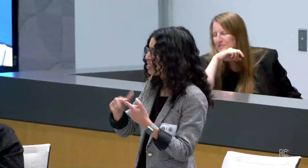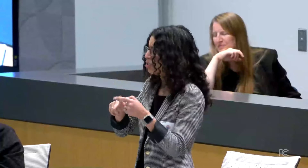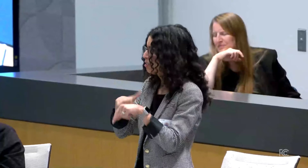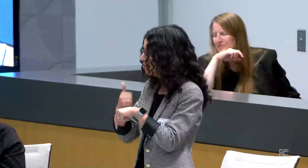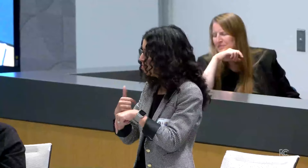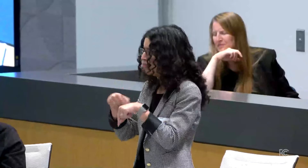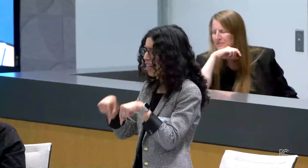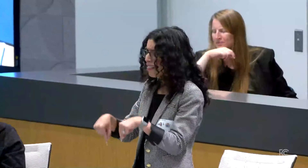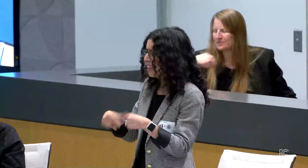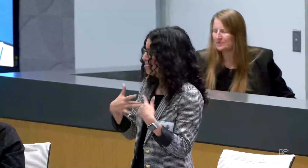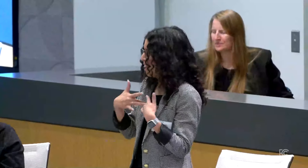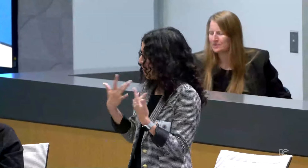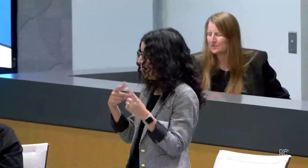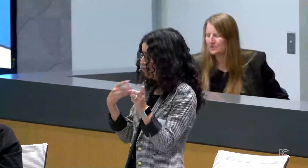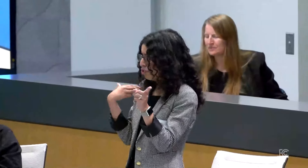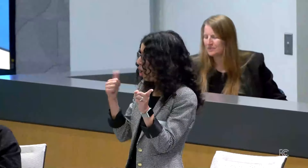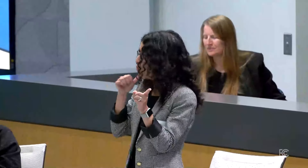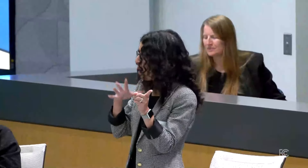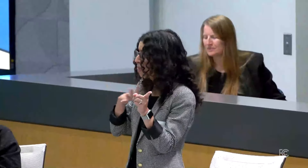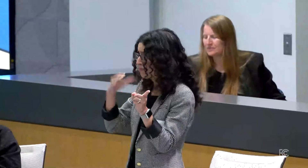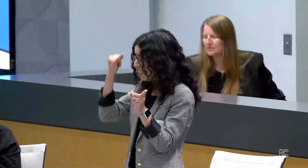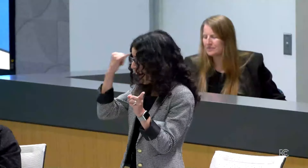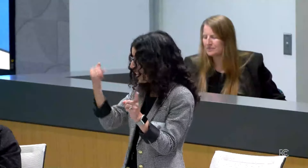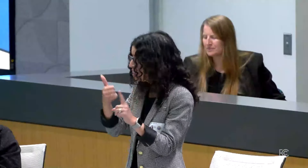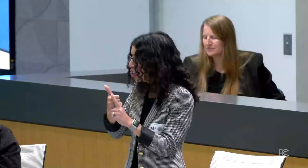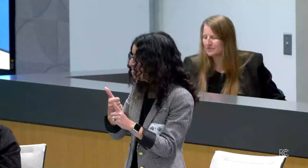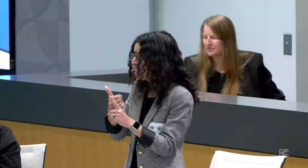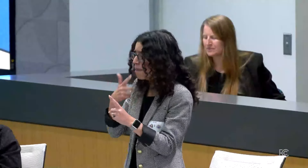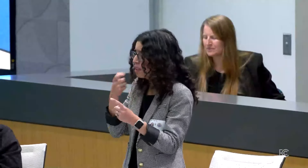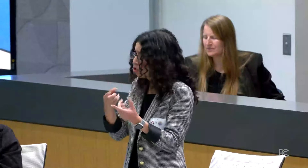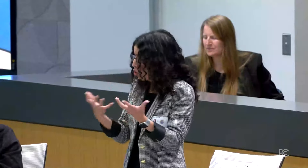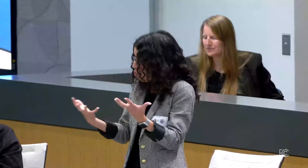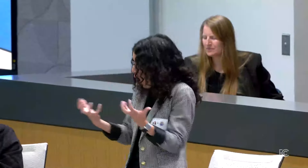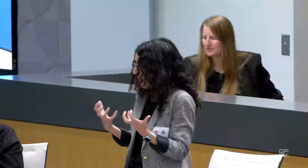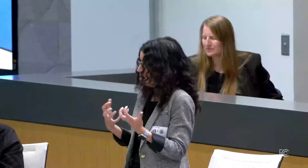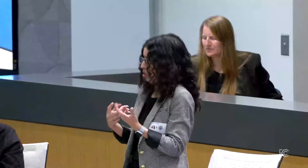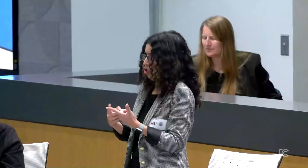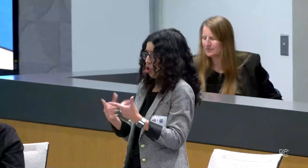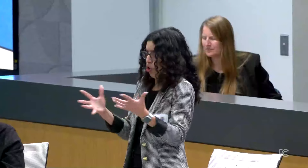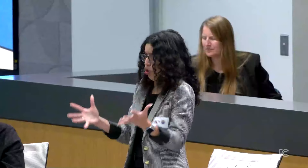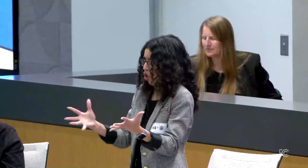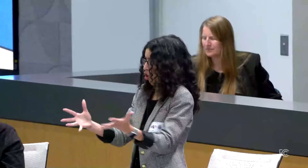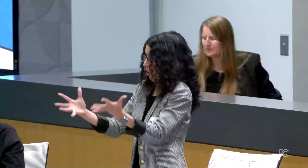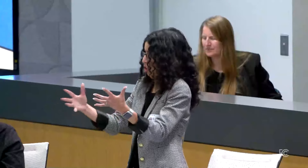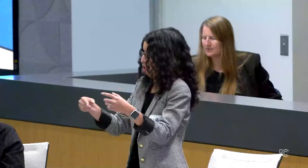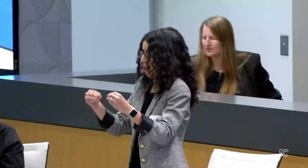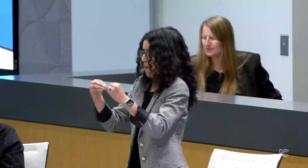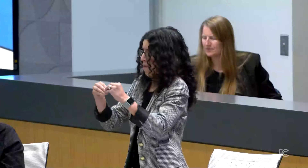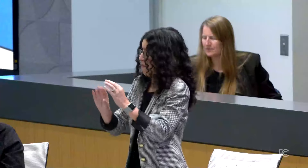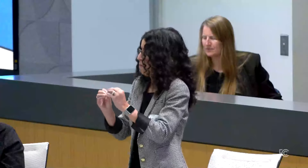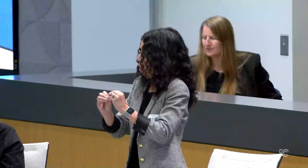LONG AGO I THINK IT WAS WHAT MAYBE A MONTH AGO, MAYBE THREE WEEKS AGO, A MONTH AGO AND THIS EVENT IS ALREADY HAPPENING JUST THREE OR FOUR